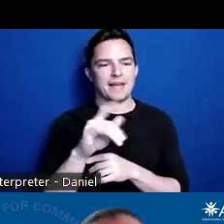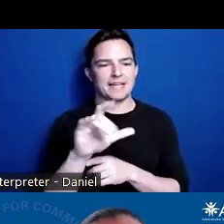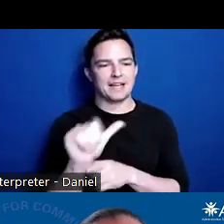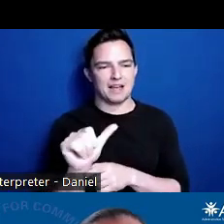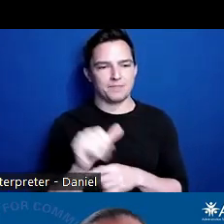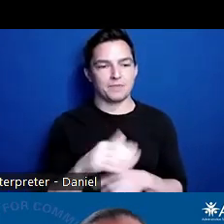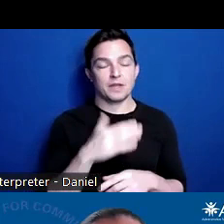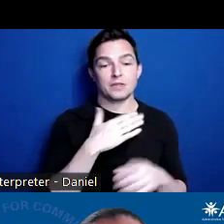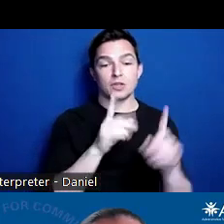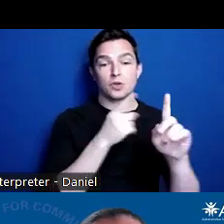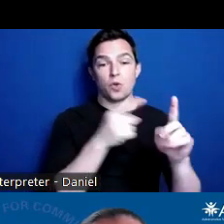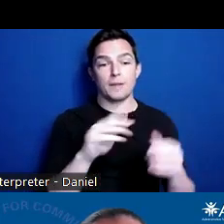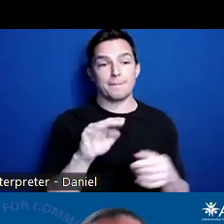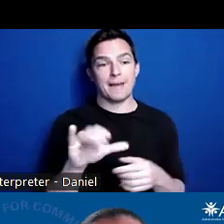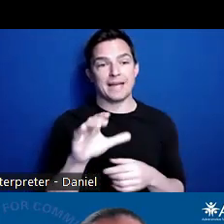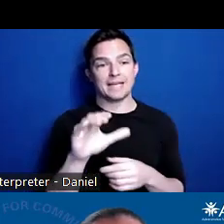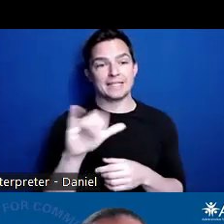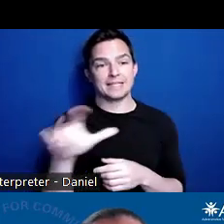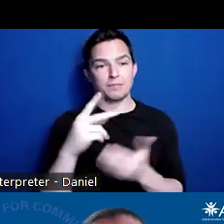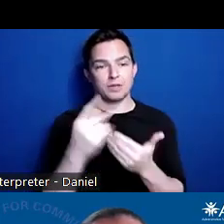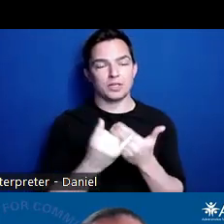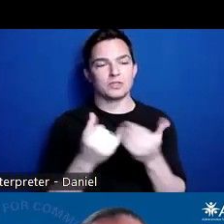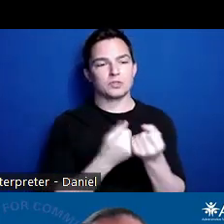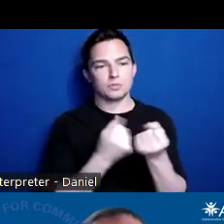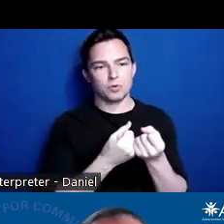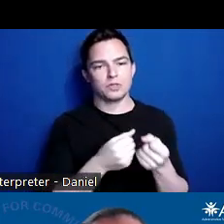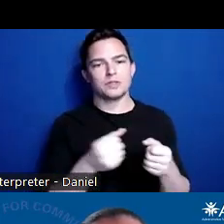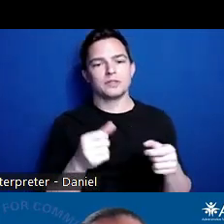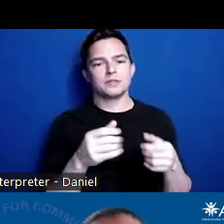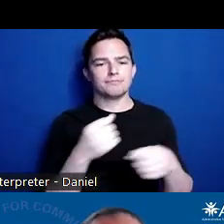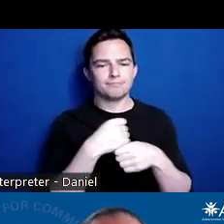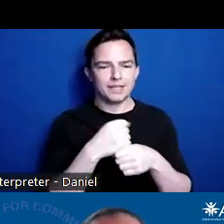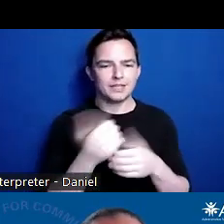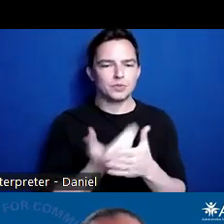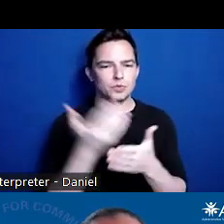project is to support NIDILRR's priority for generating and sharing new knowledge that empowers